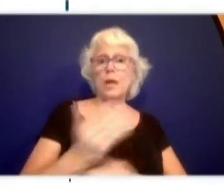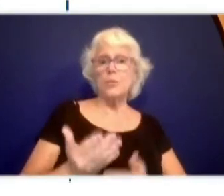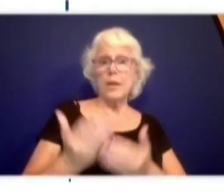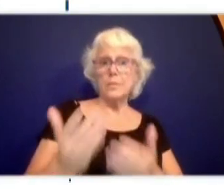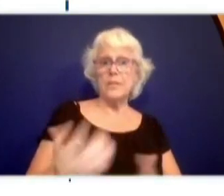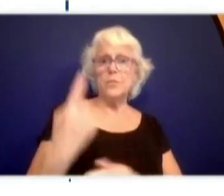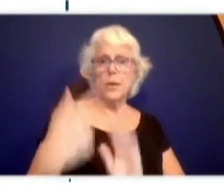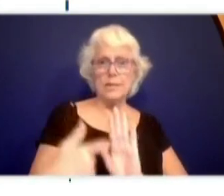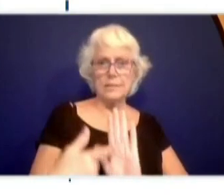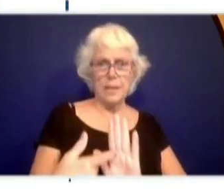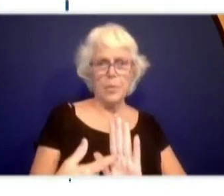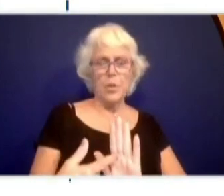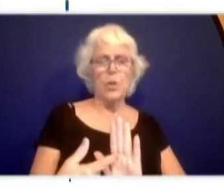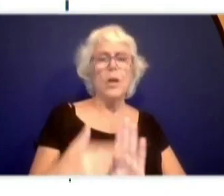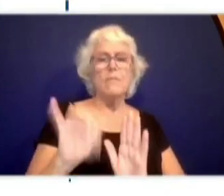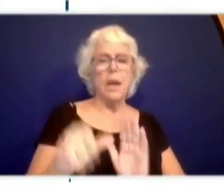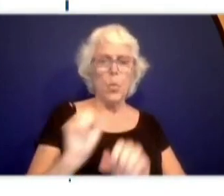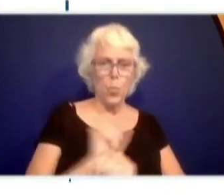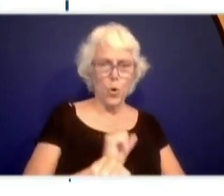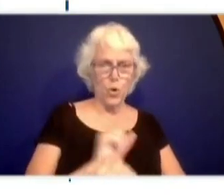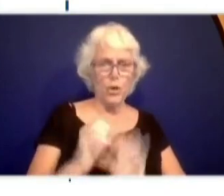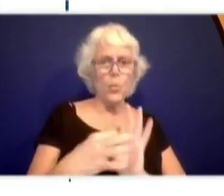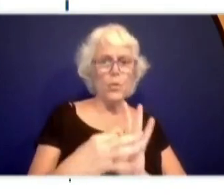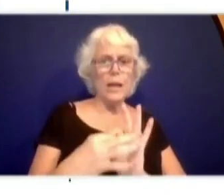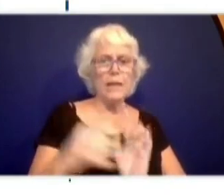this work related to instructional specialists.